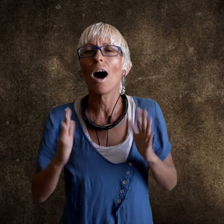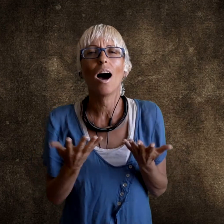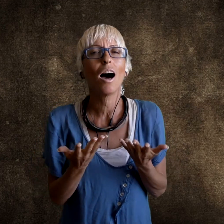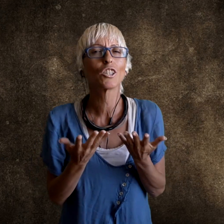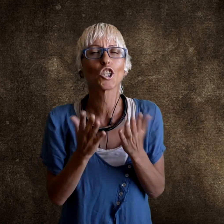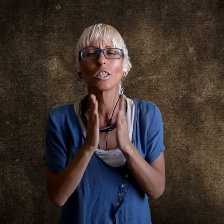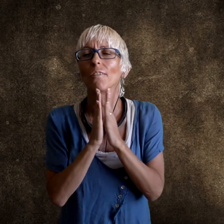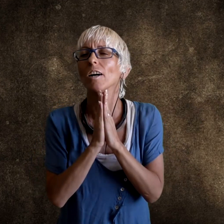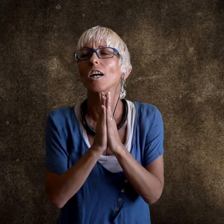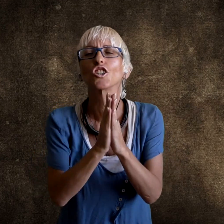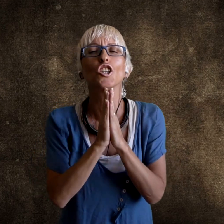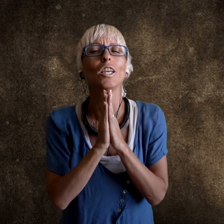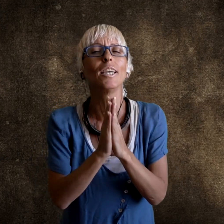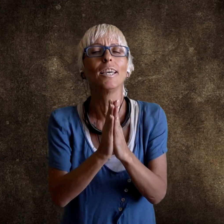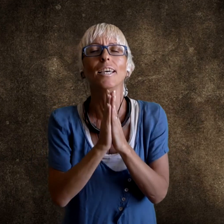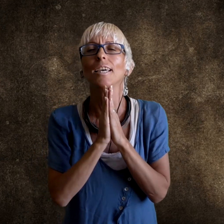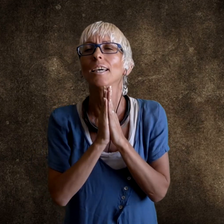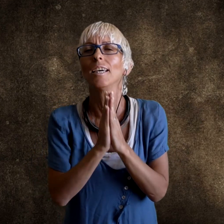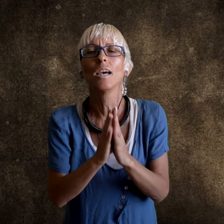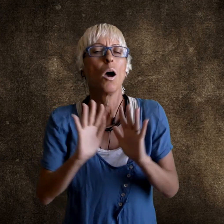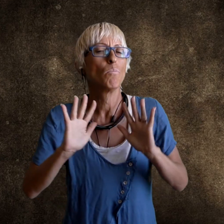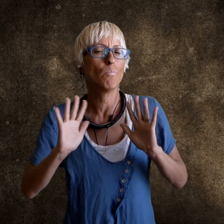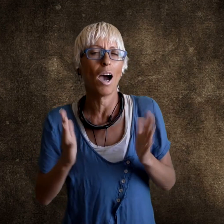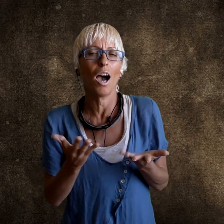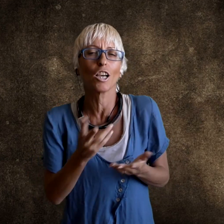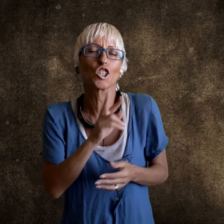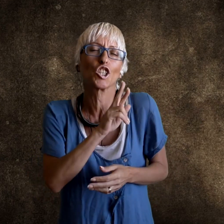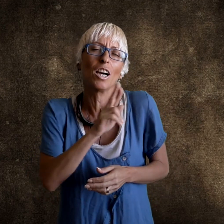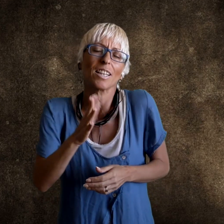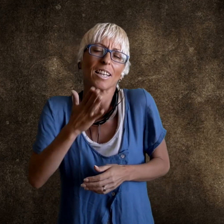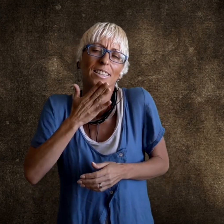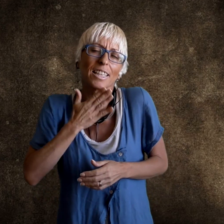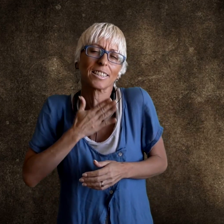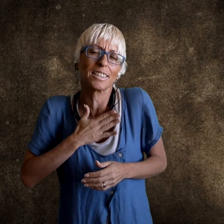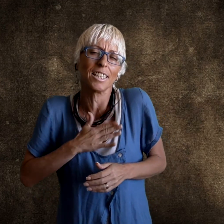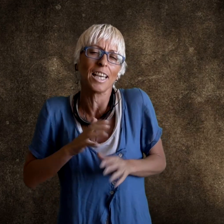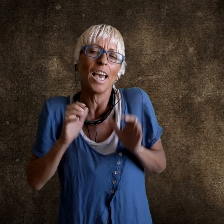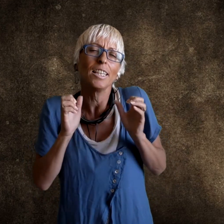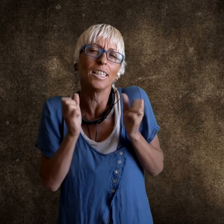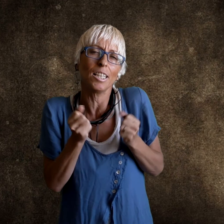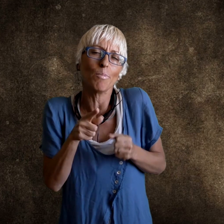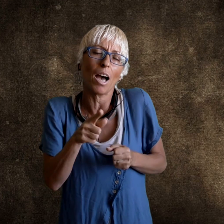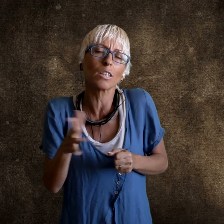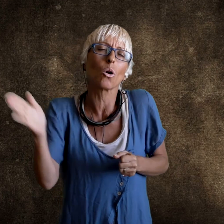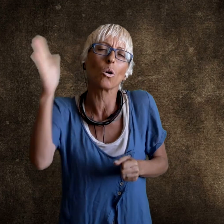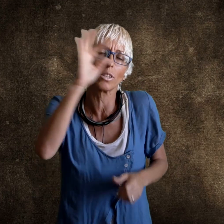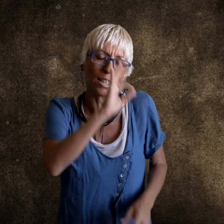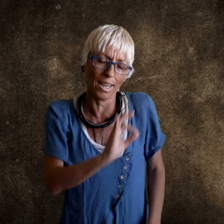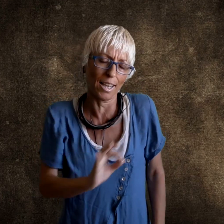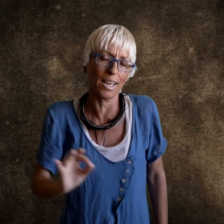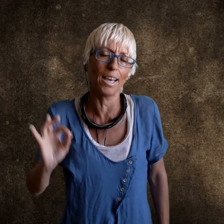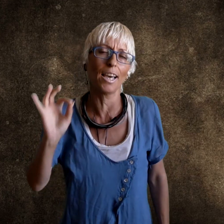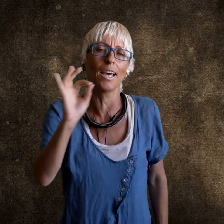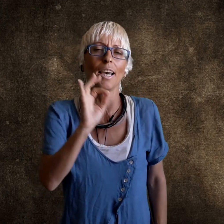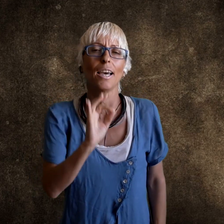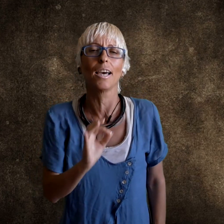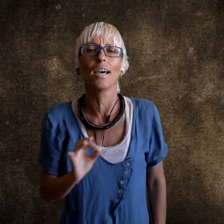whatever you ask all you only will want if you are still